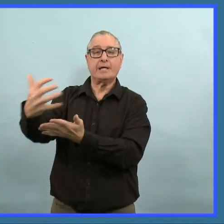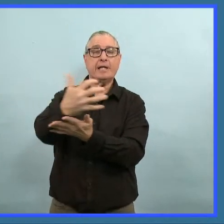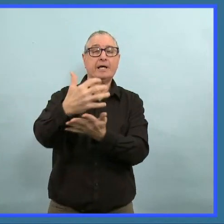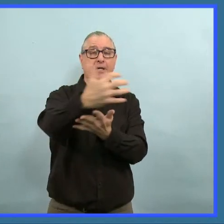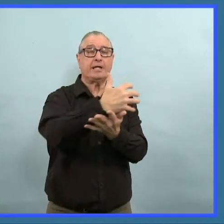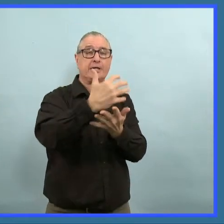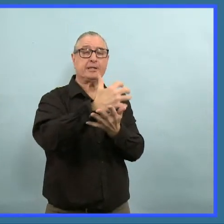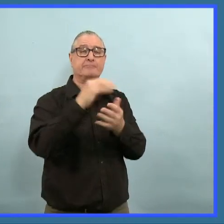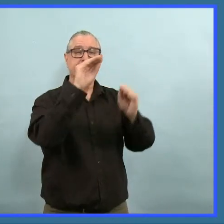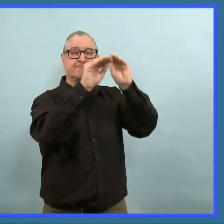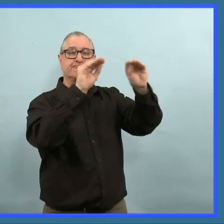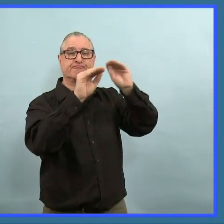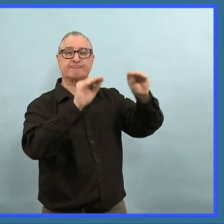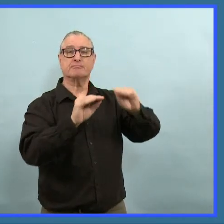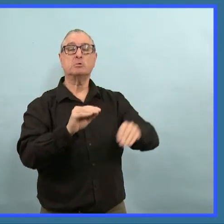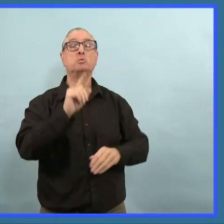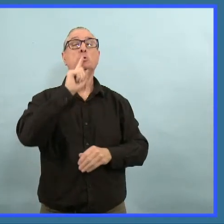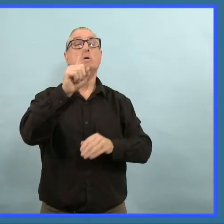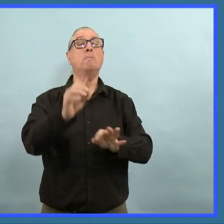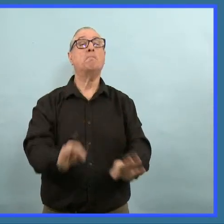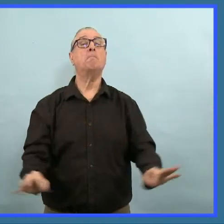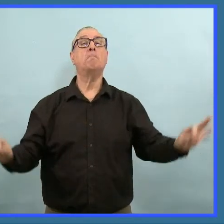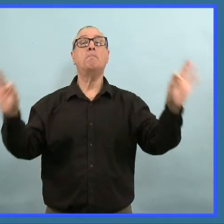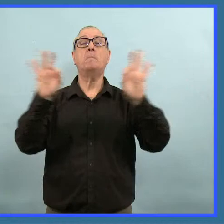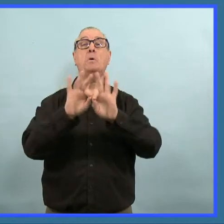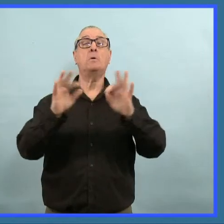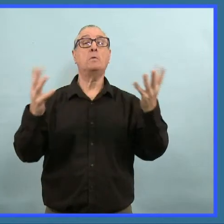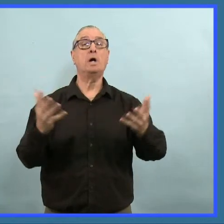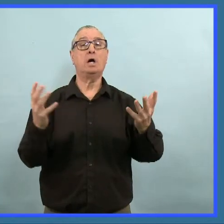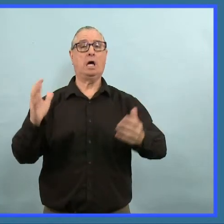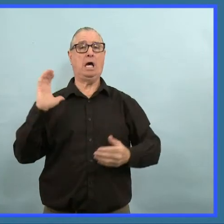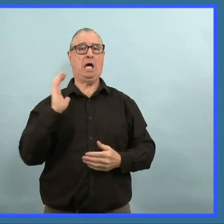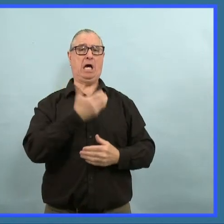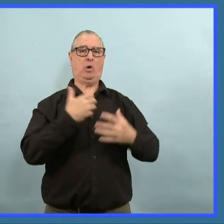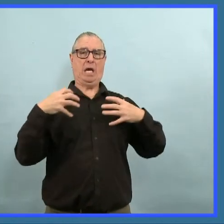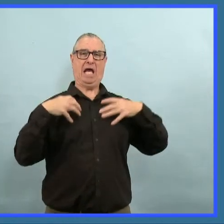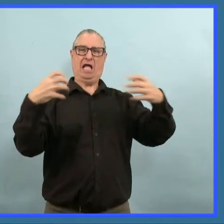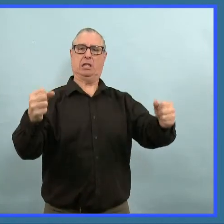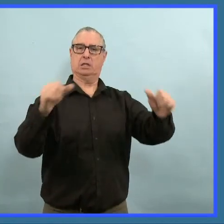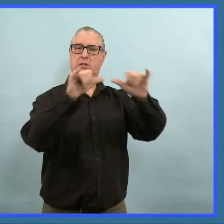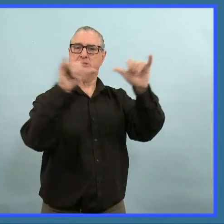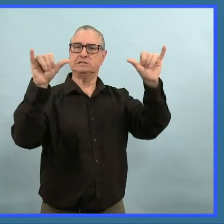than uh than that strain on the health care system and so if we move to the first slide